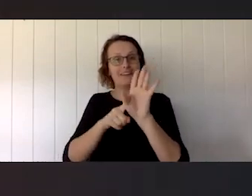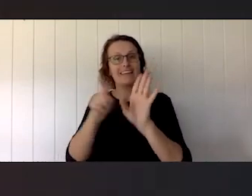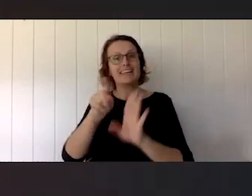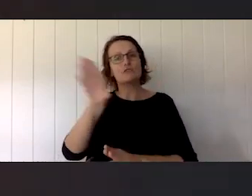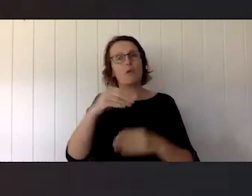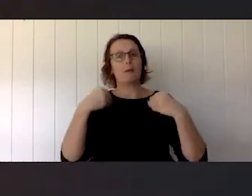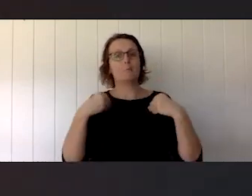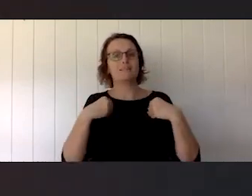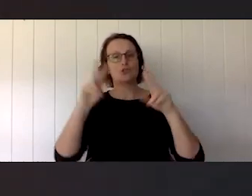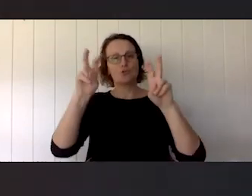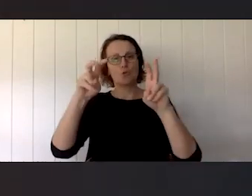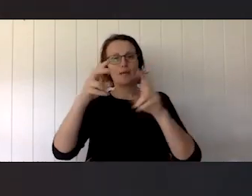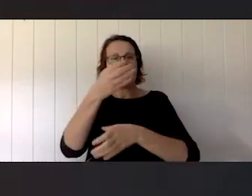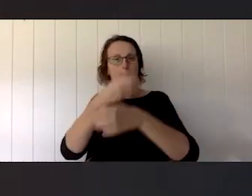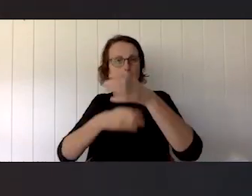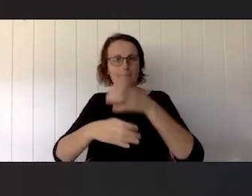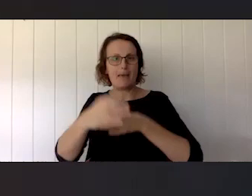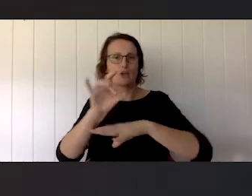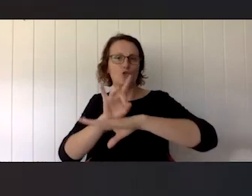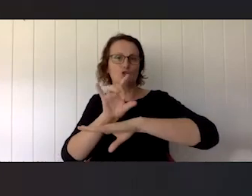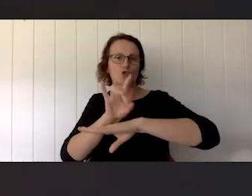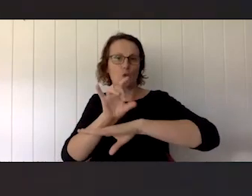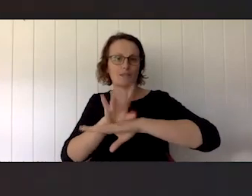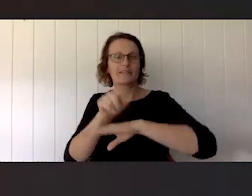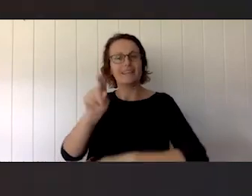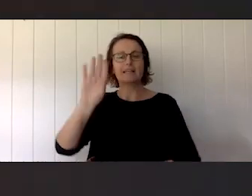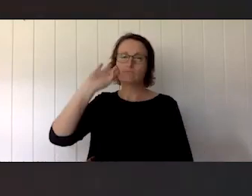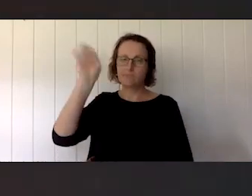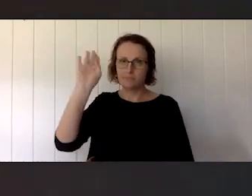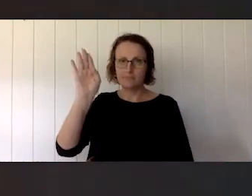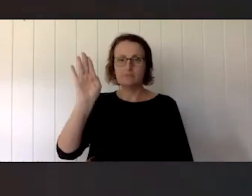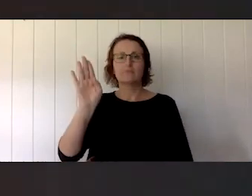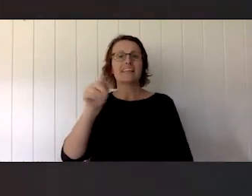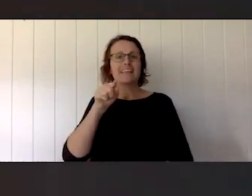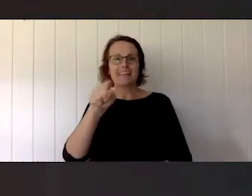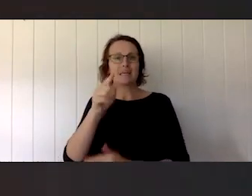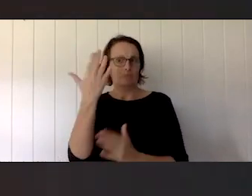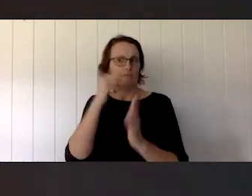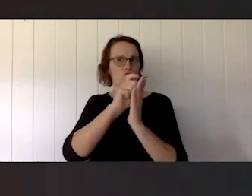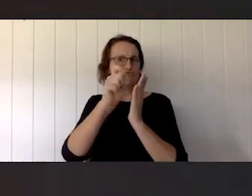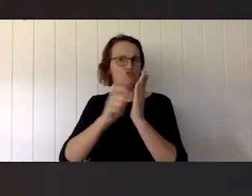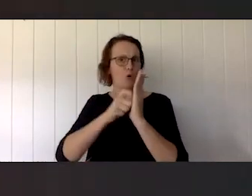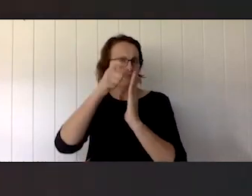strategist, a facilitator and a speaker. Daniel wrote a very